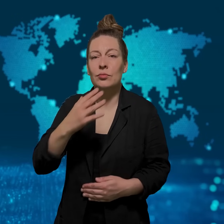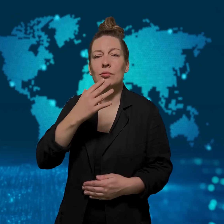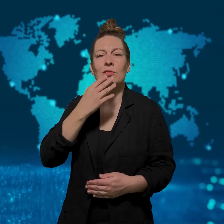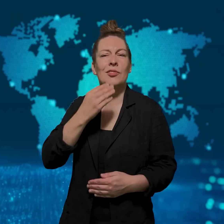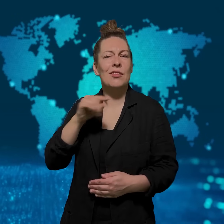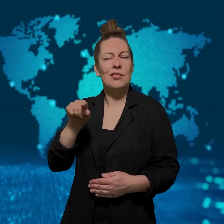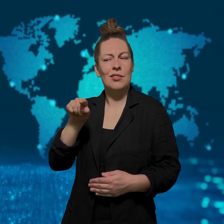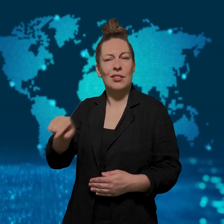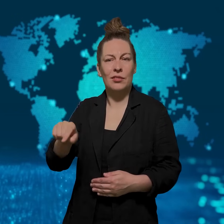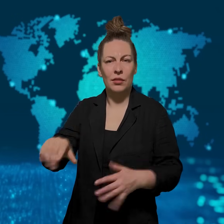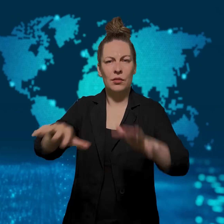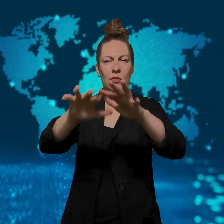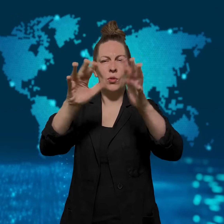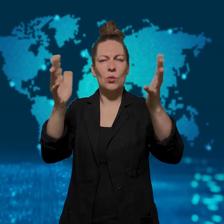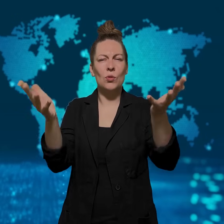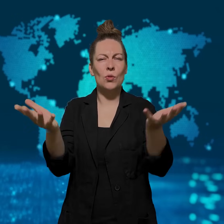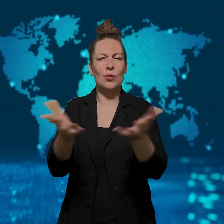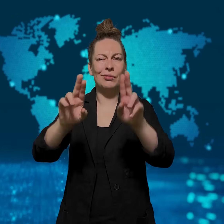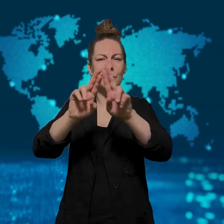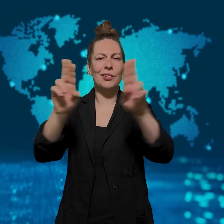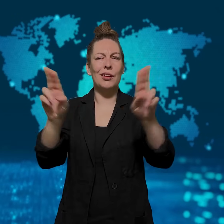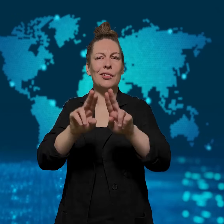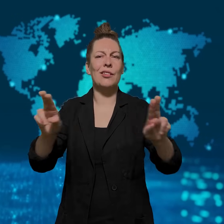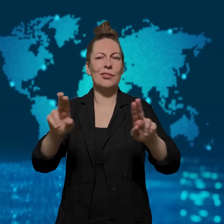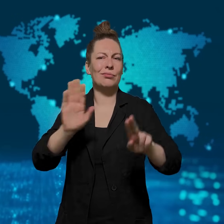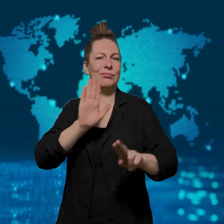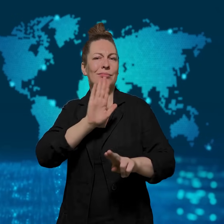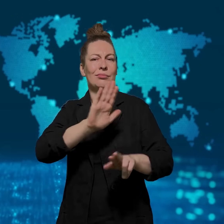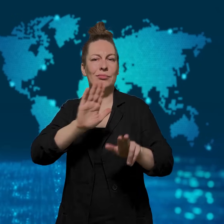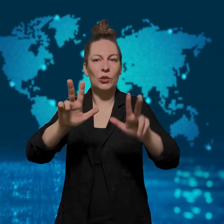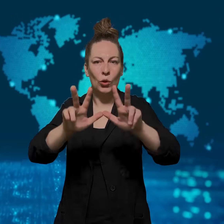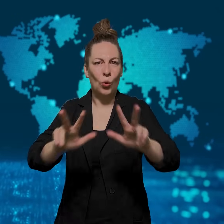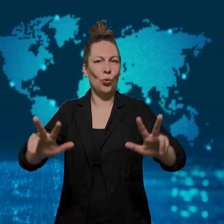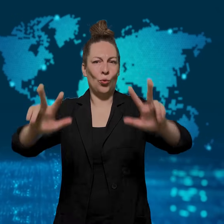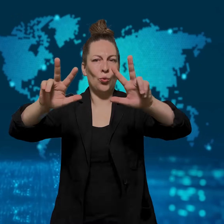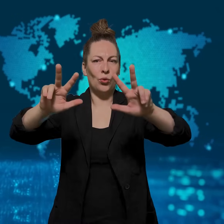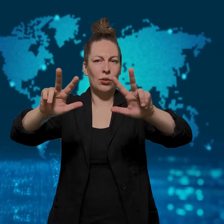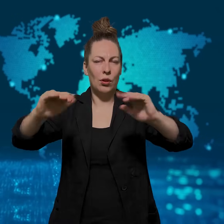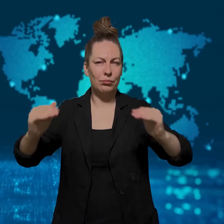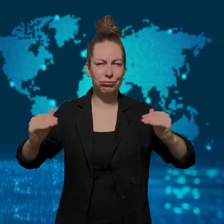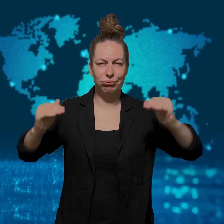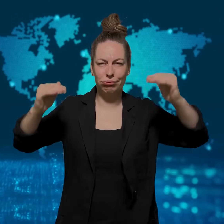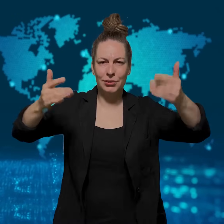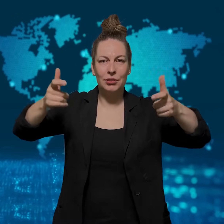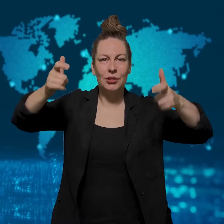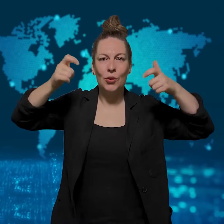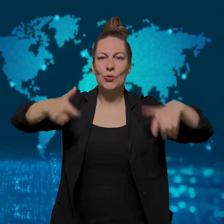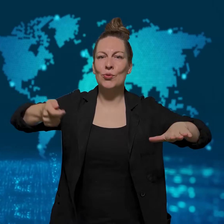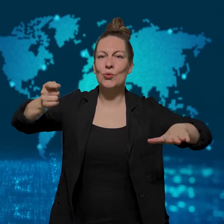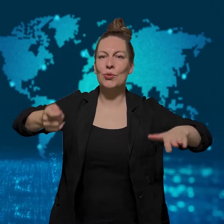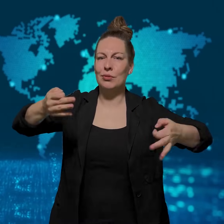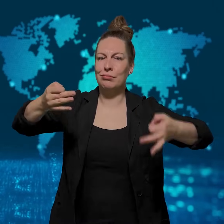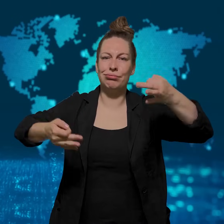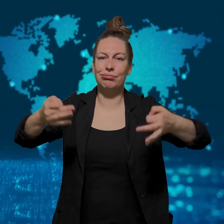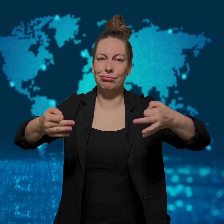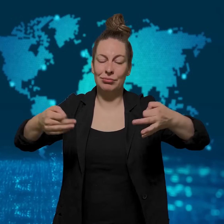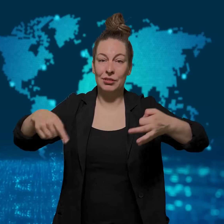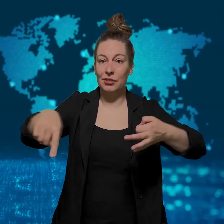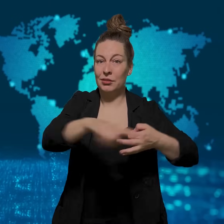[MONIKA]: The United Nation's top court ordered Israel to